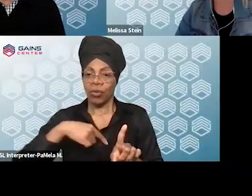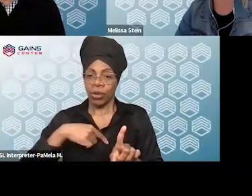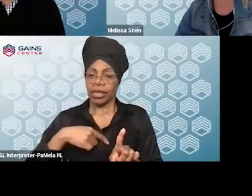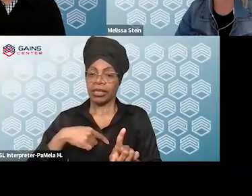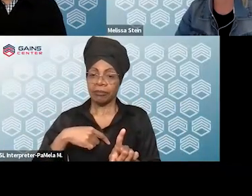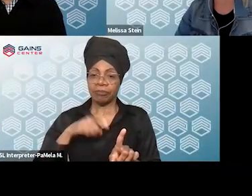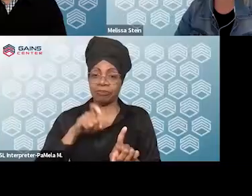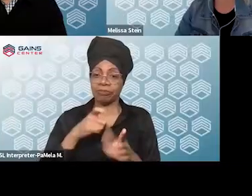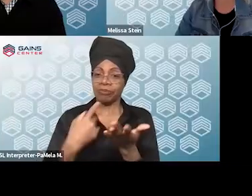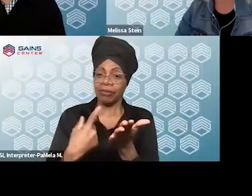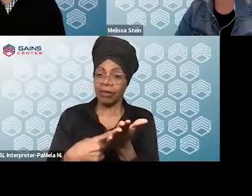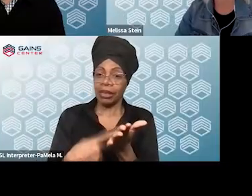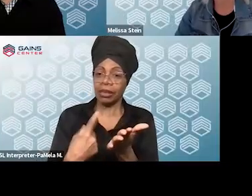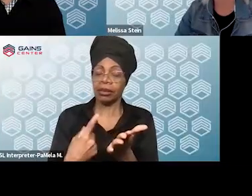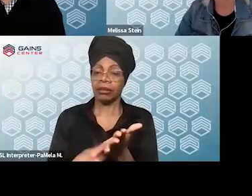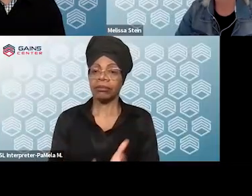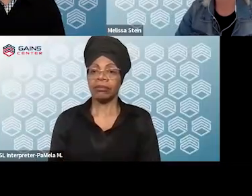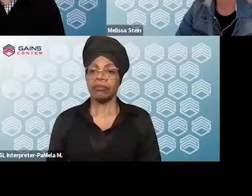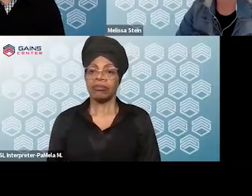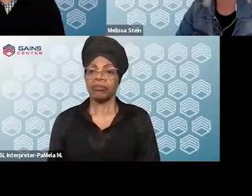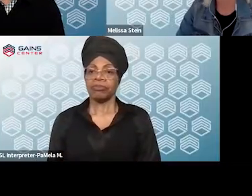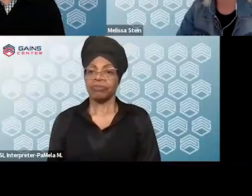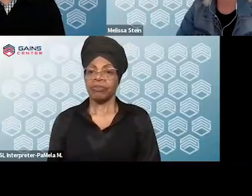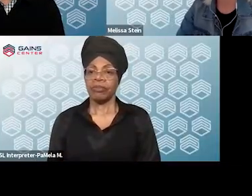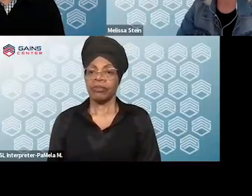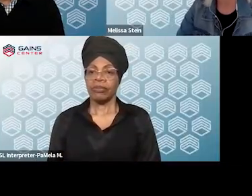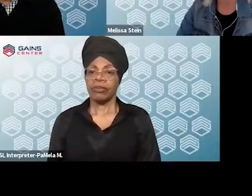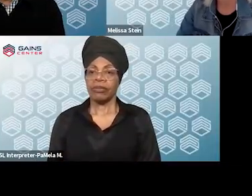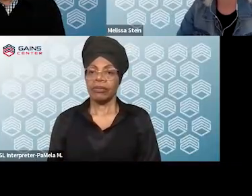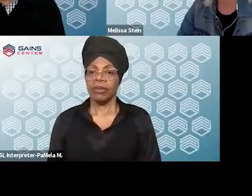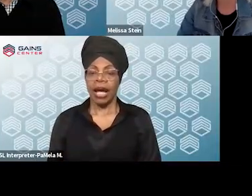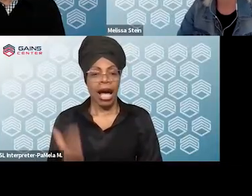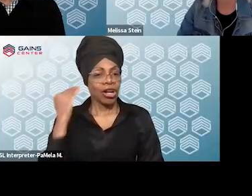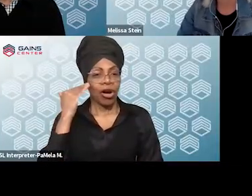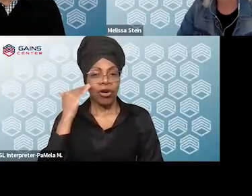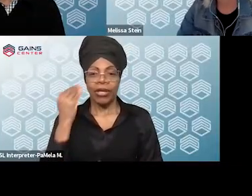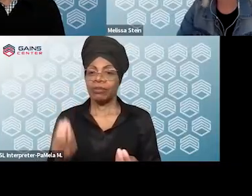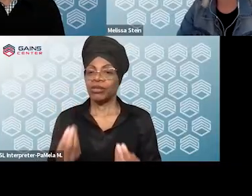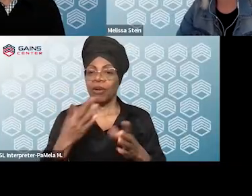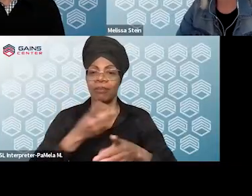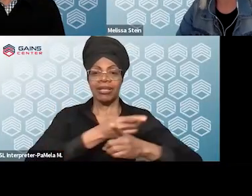And I assure you there's gonna be a lot of defensiveness and a lot of reasons why not to do this